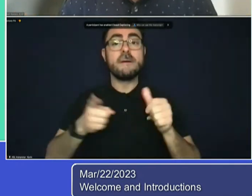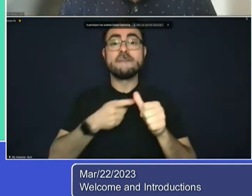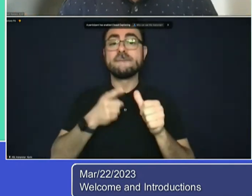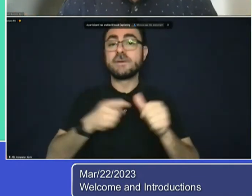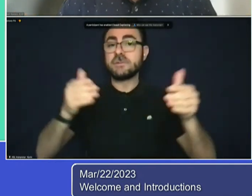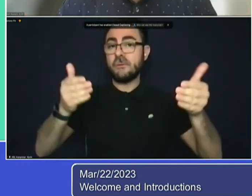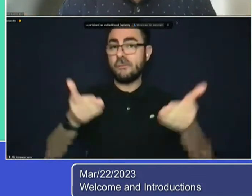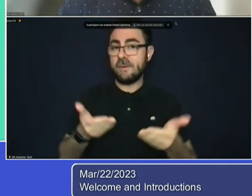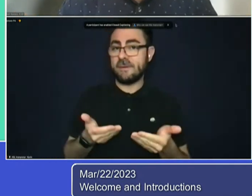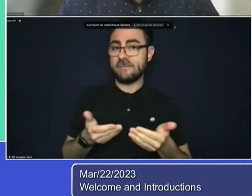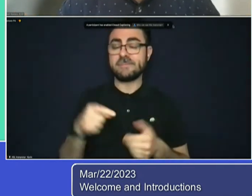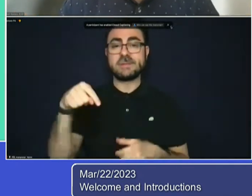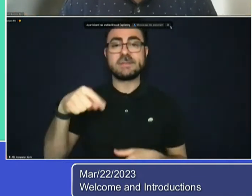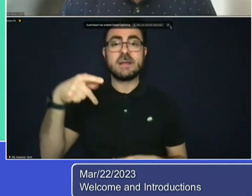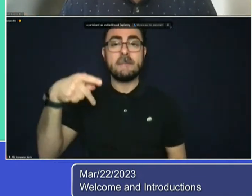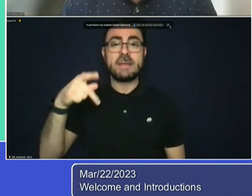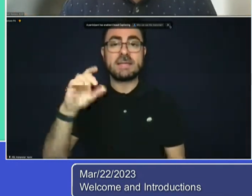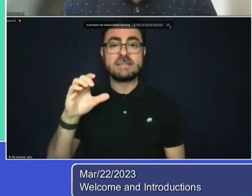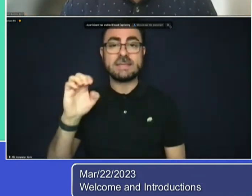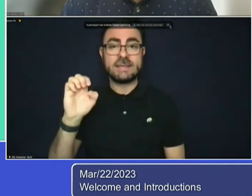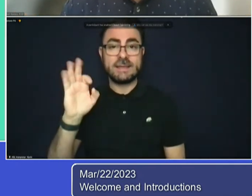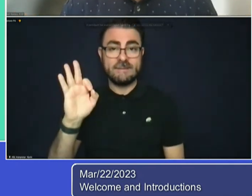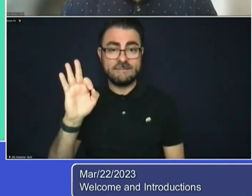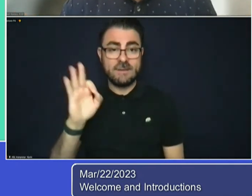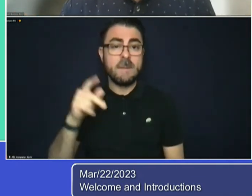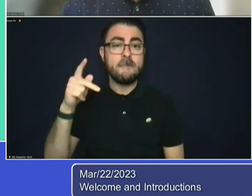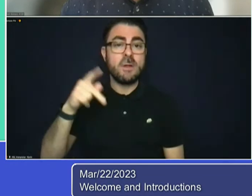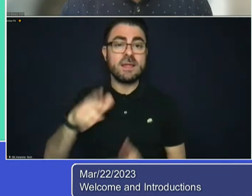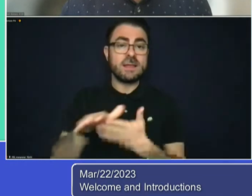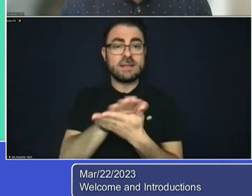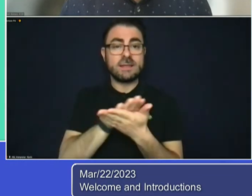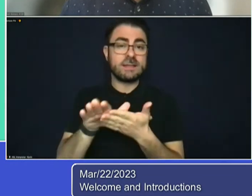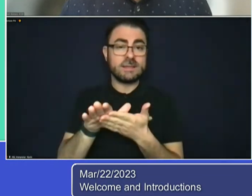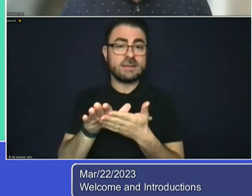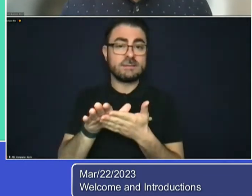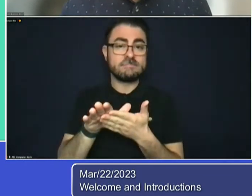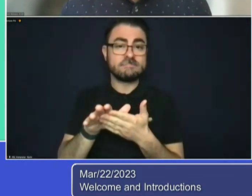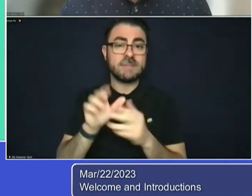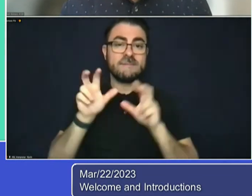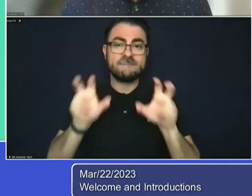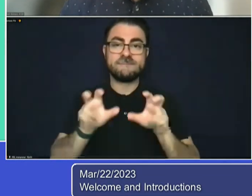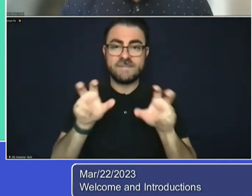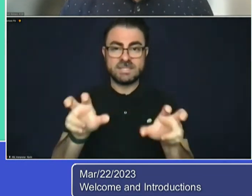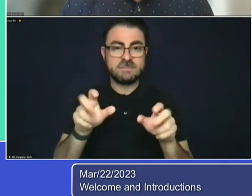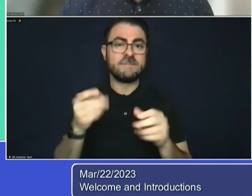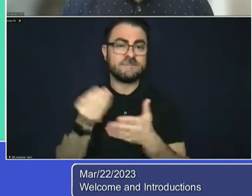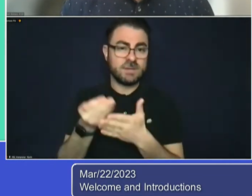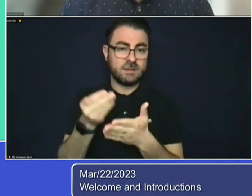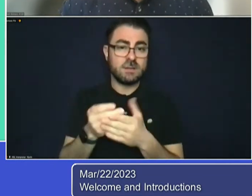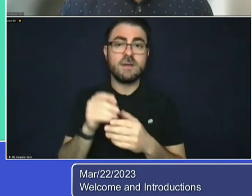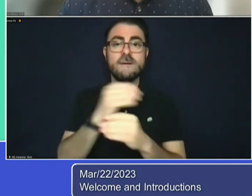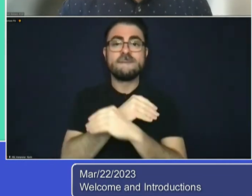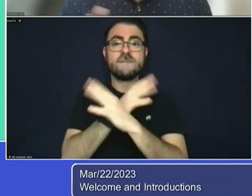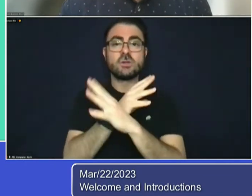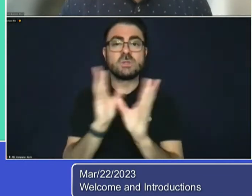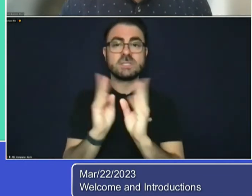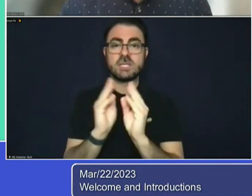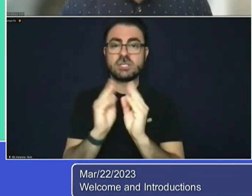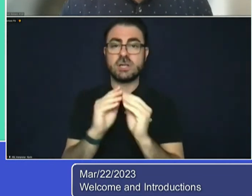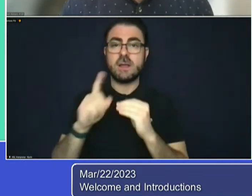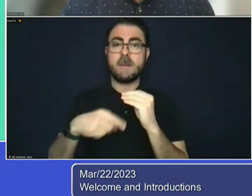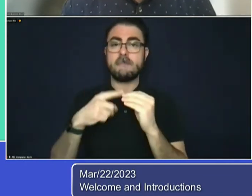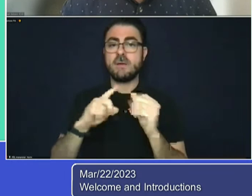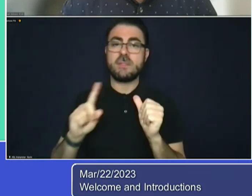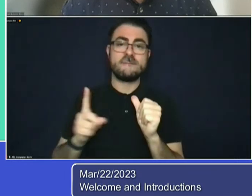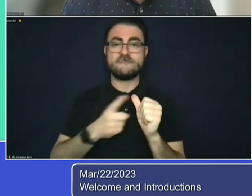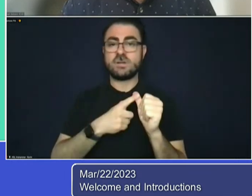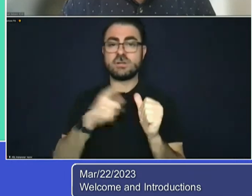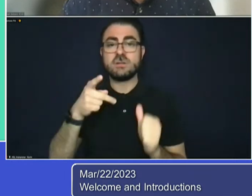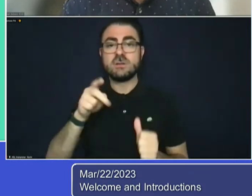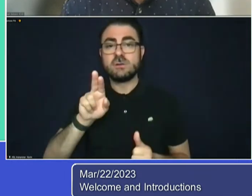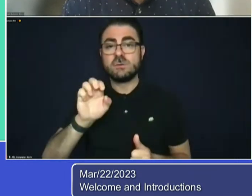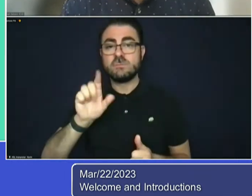SLIDE AND GET US MOVING.